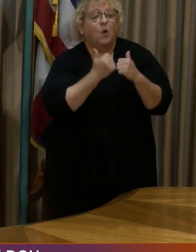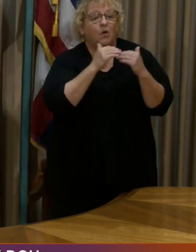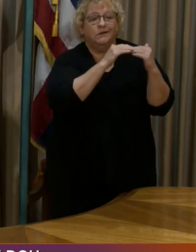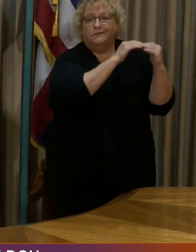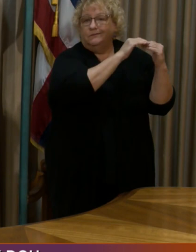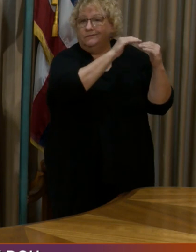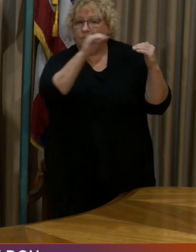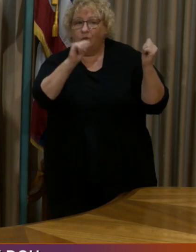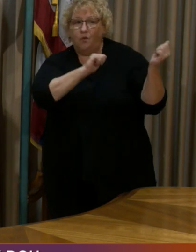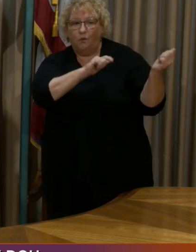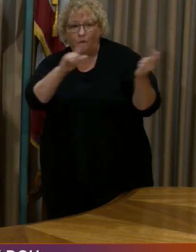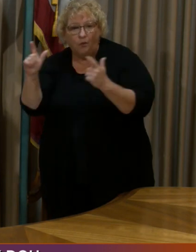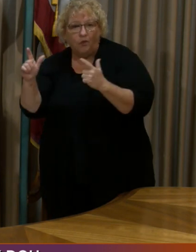KITV, NICOLE I WILL SAY THAT ACROSS THE BOARD.